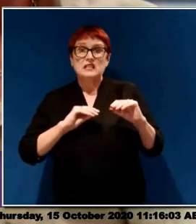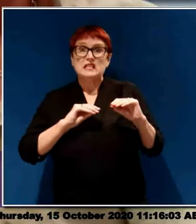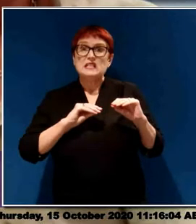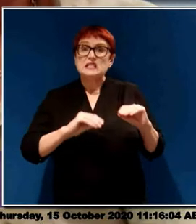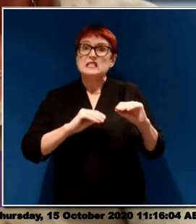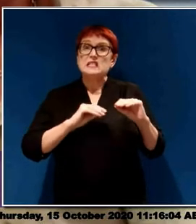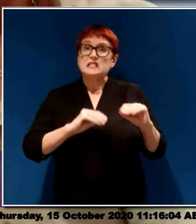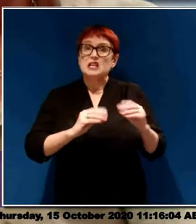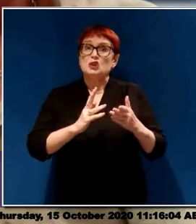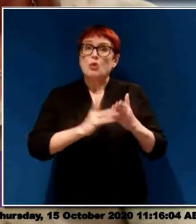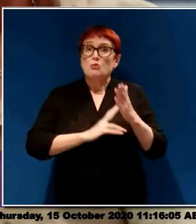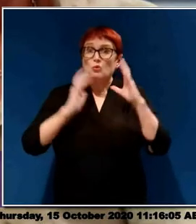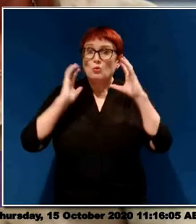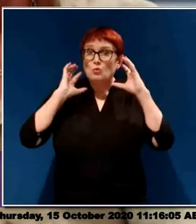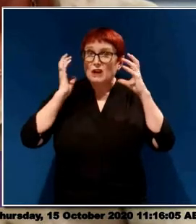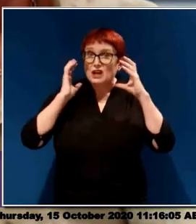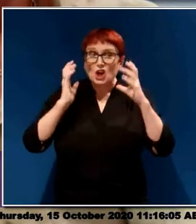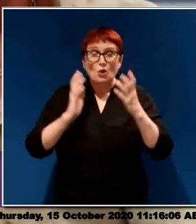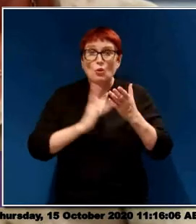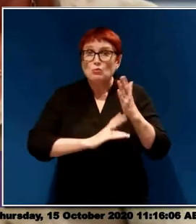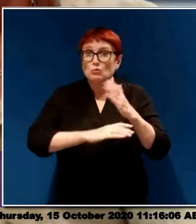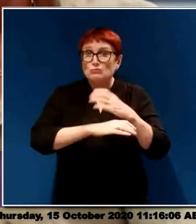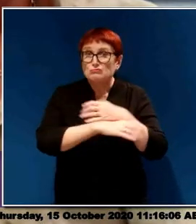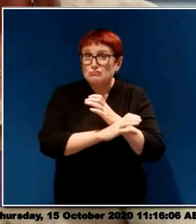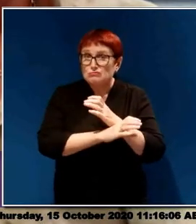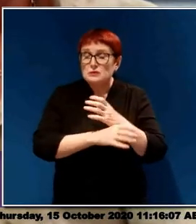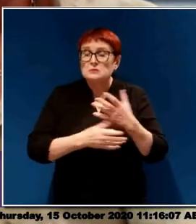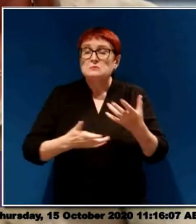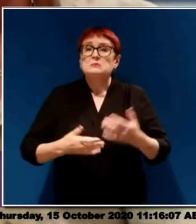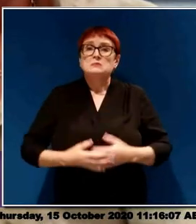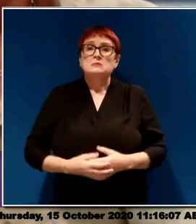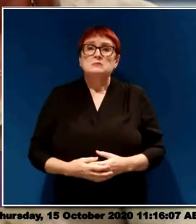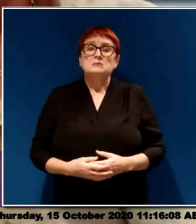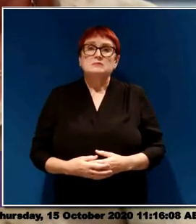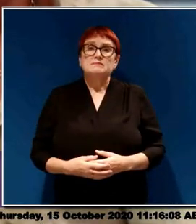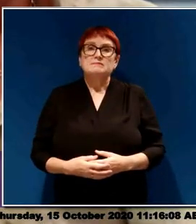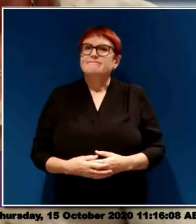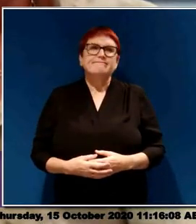the kid - they told me it would be about $1,800 and I'd have to leave work,